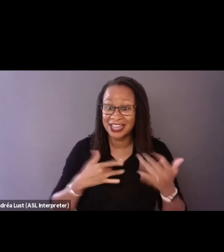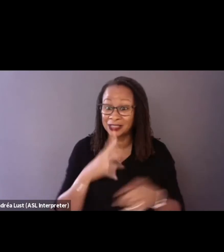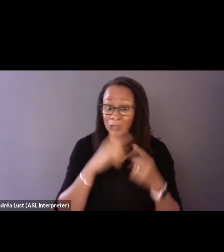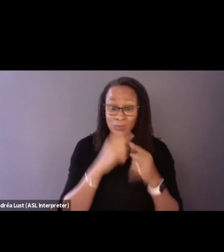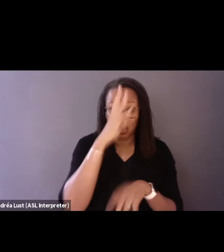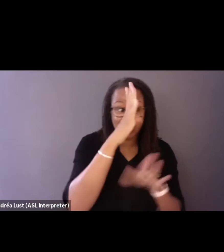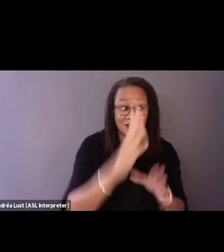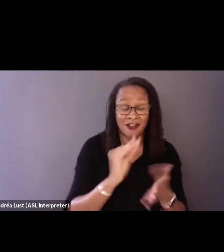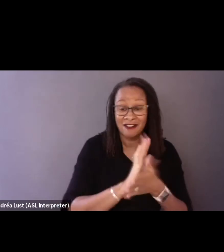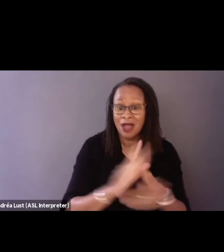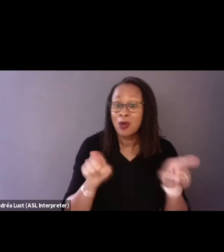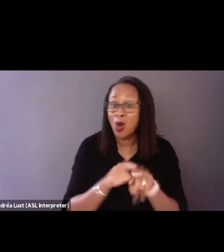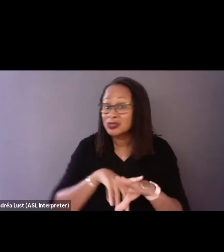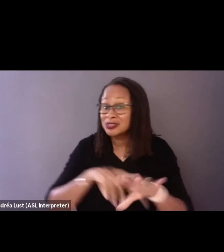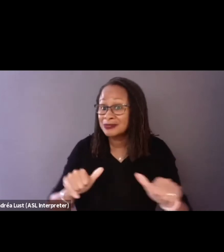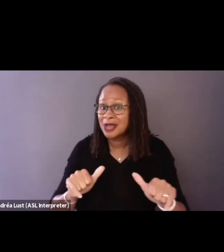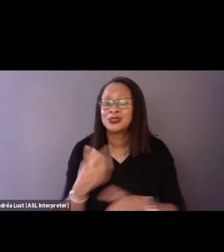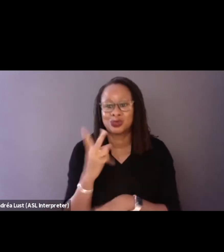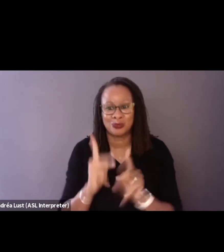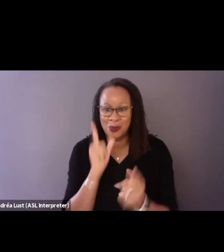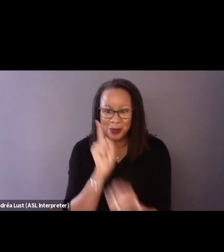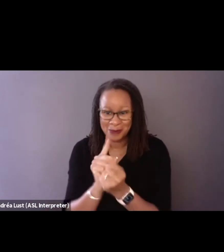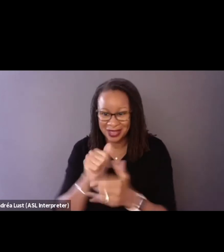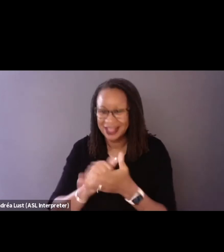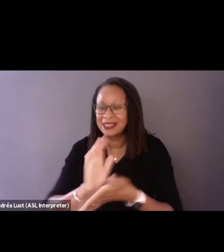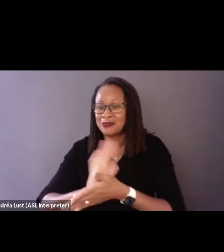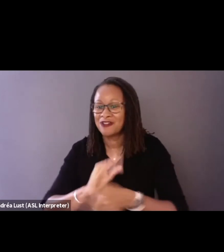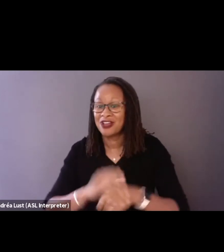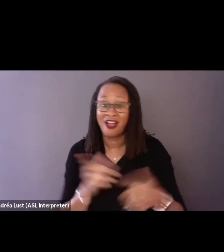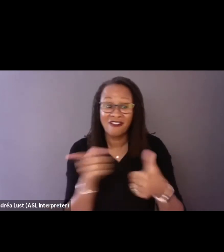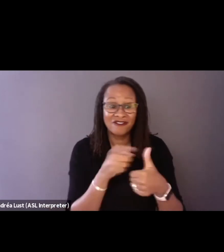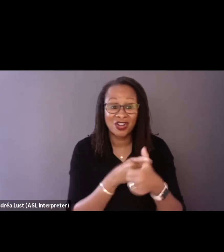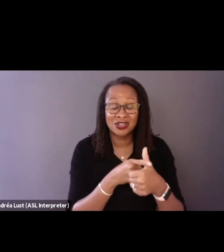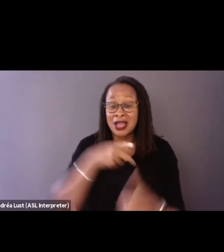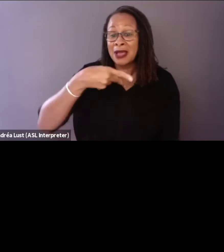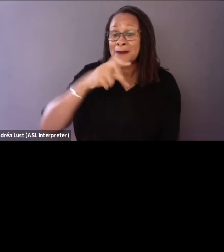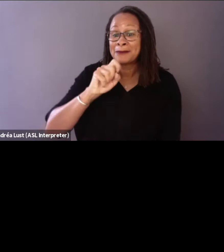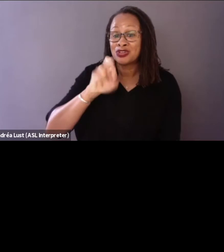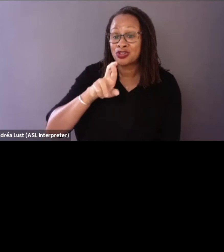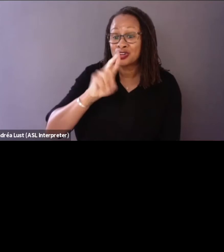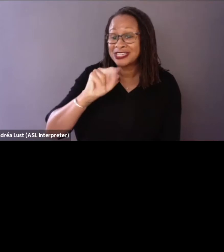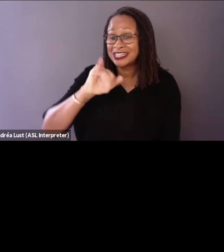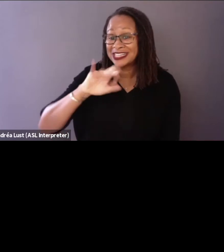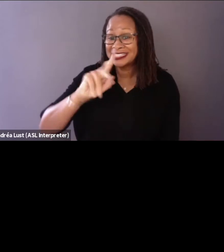but also two of the folks that we met in the film. So bringing up first, his name is Peter Nicks. He's the director and producer of the film.